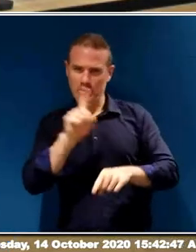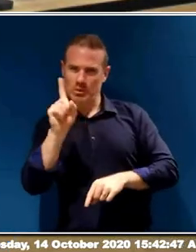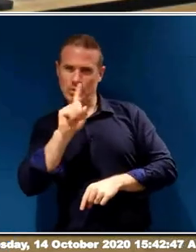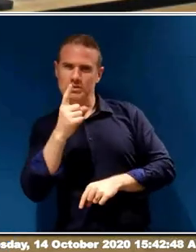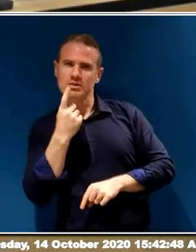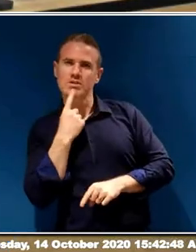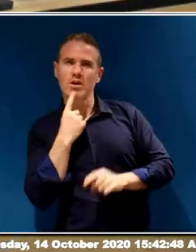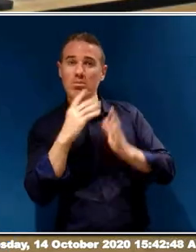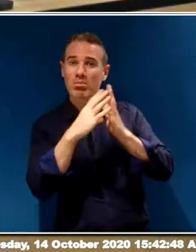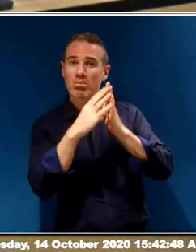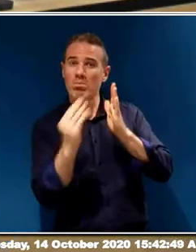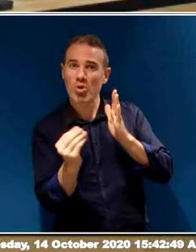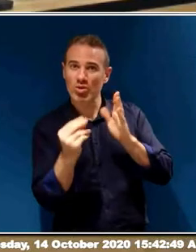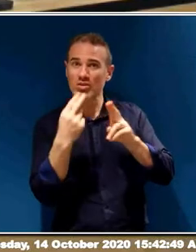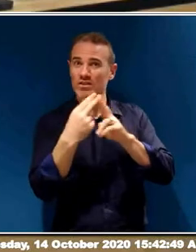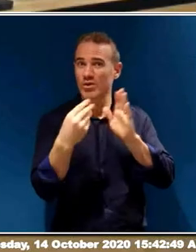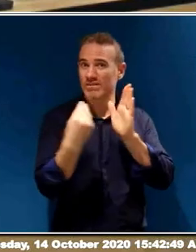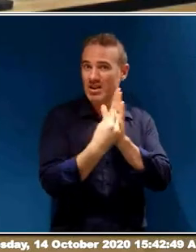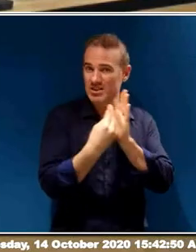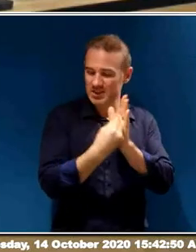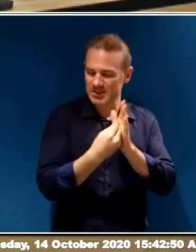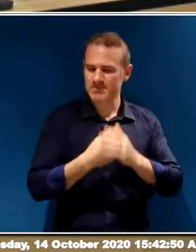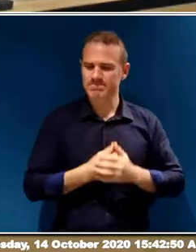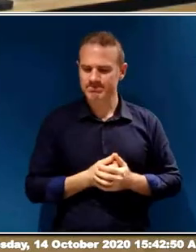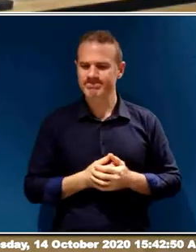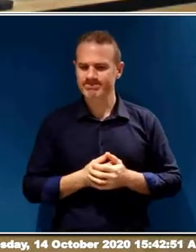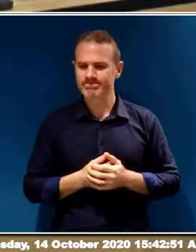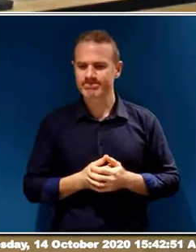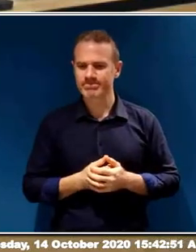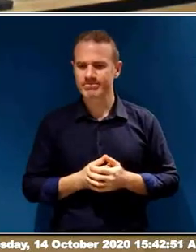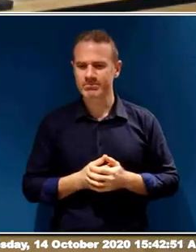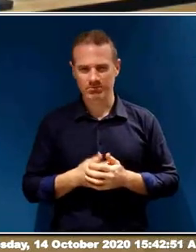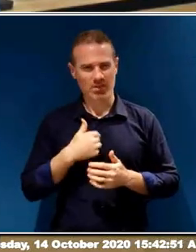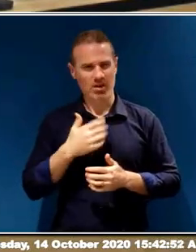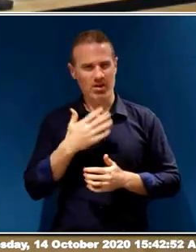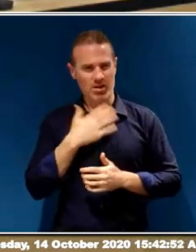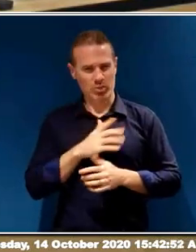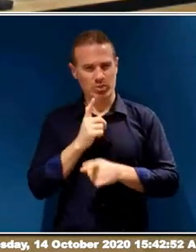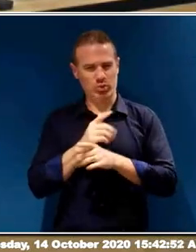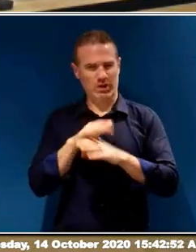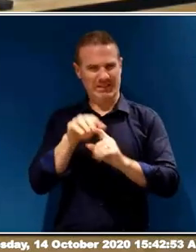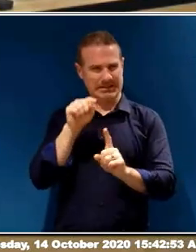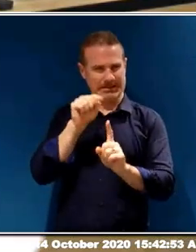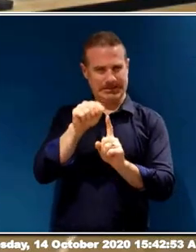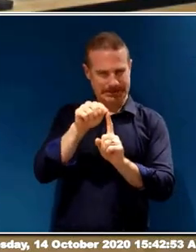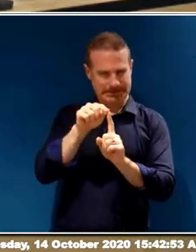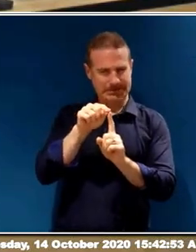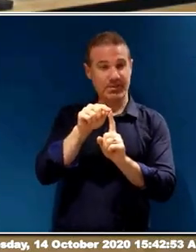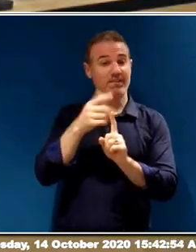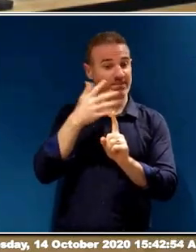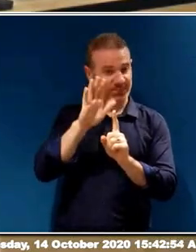I might just touch on that briefly before moving to the next point. Thank you.